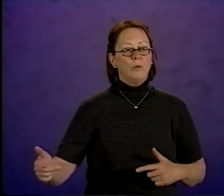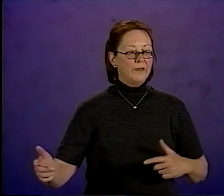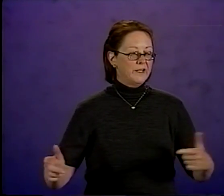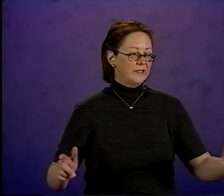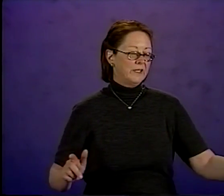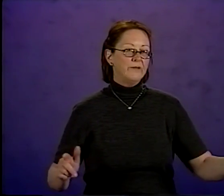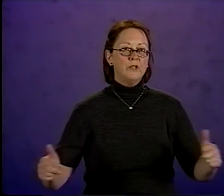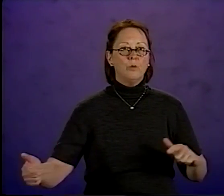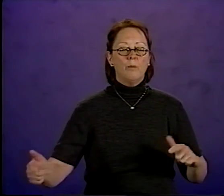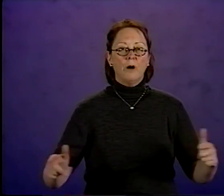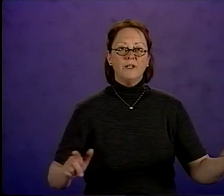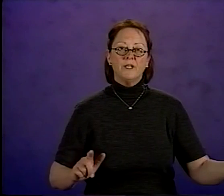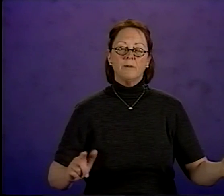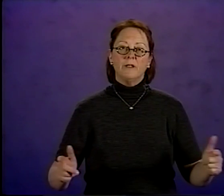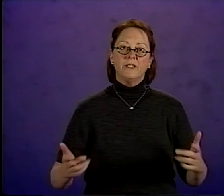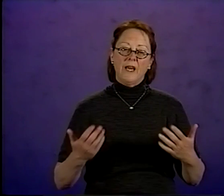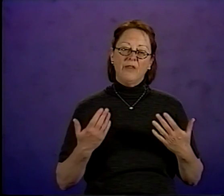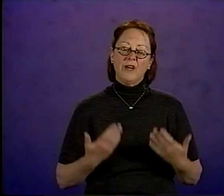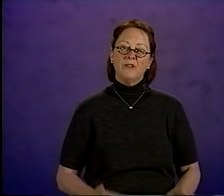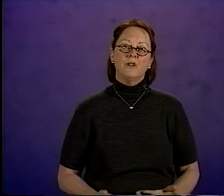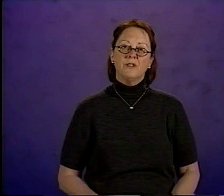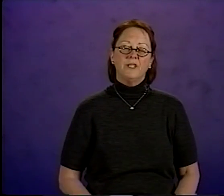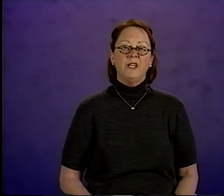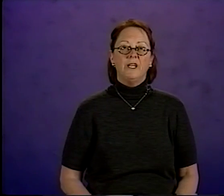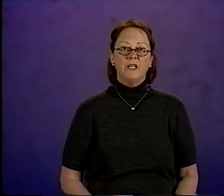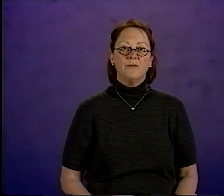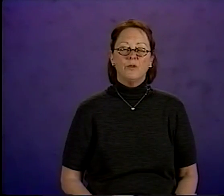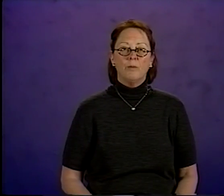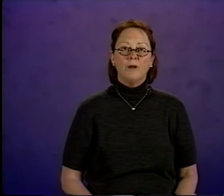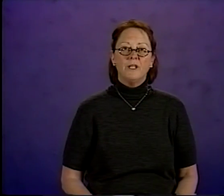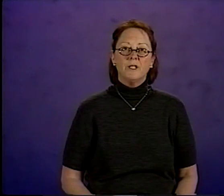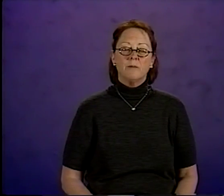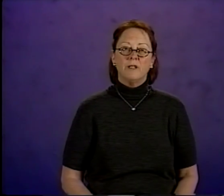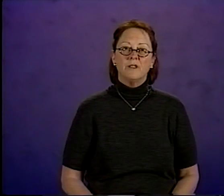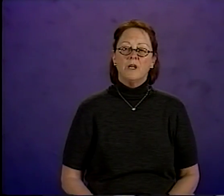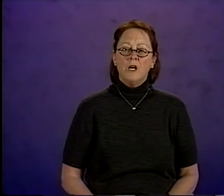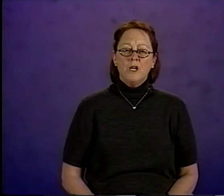with these individual participants and both are seen as full participants